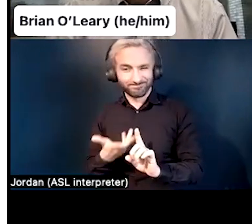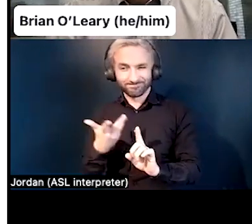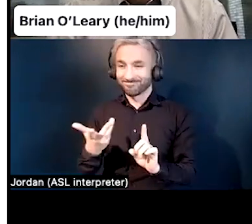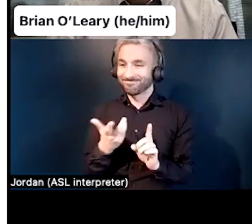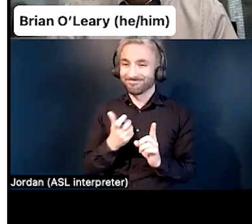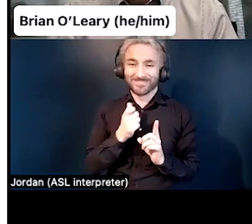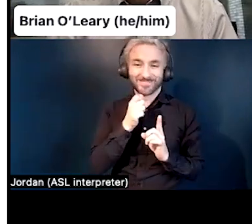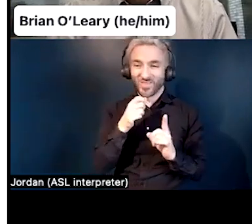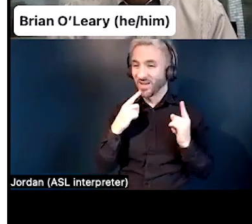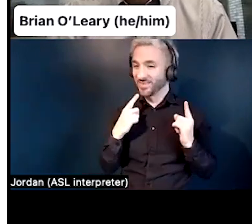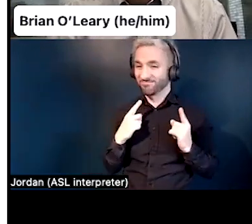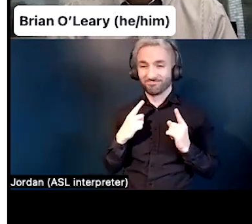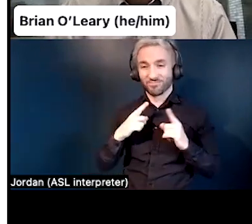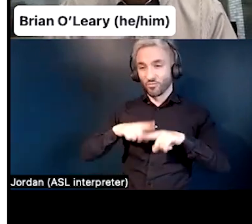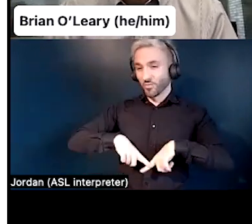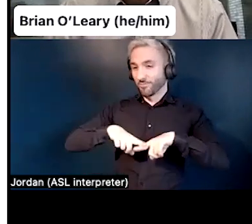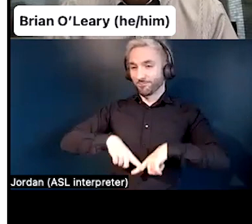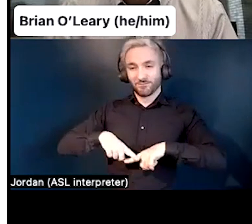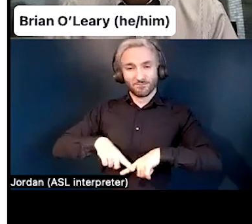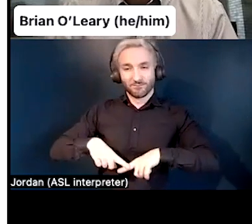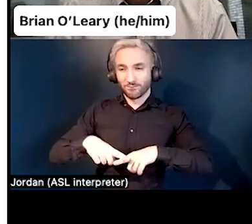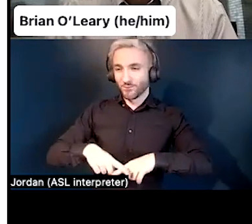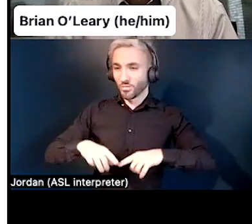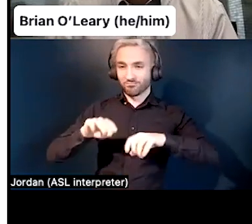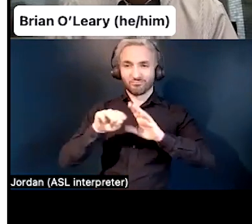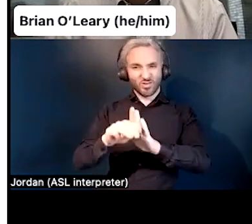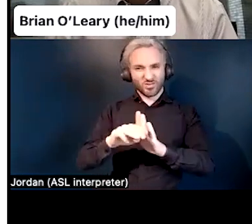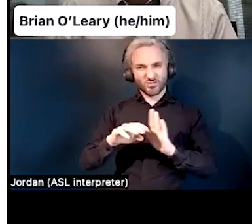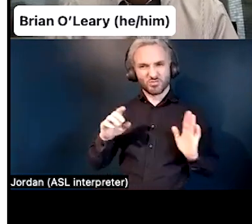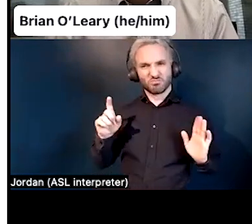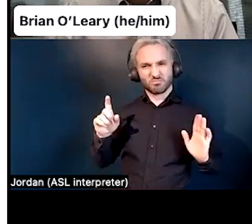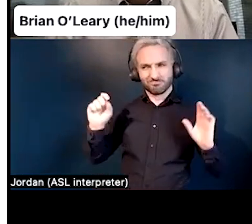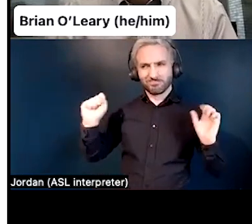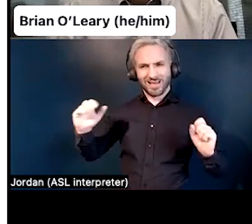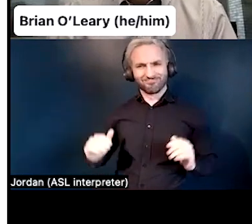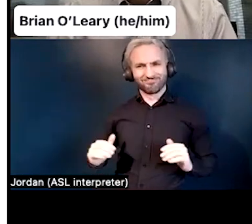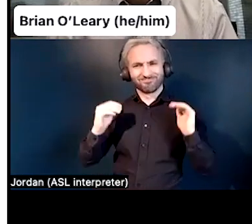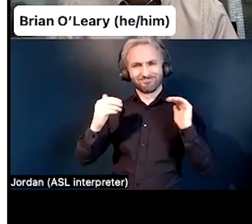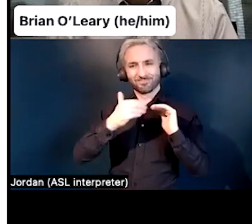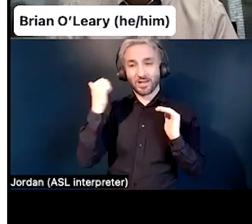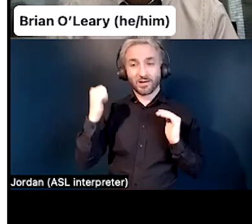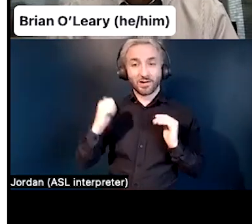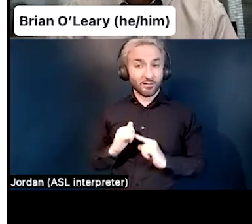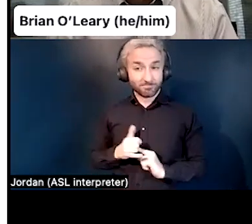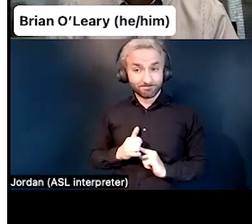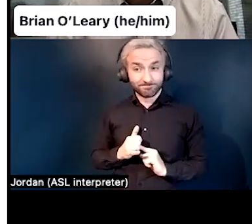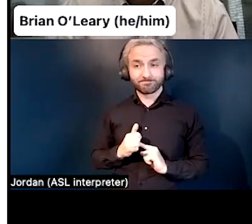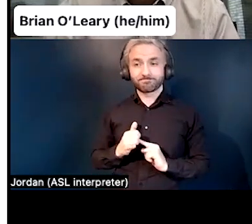model for the business. We could do better than that by effectively using technologies